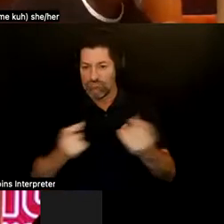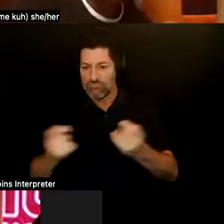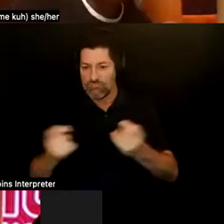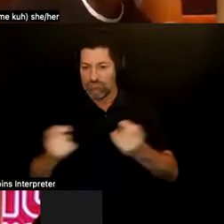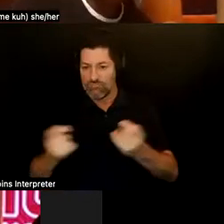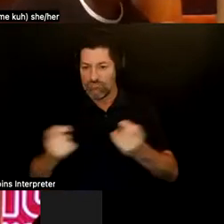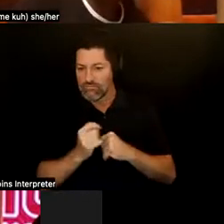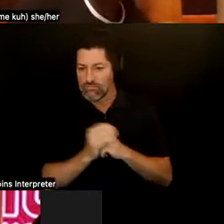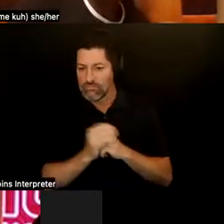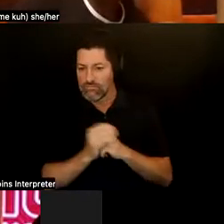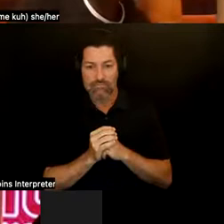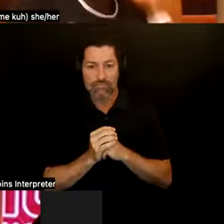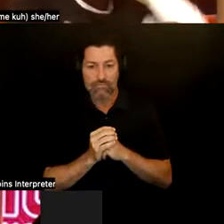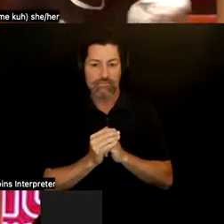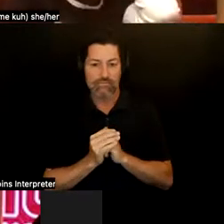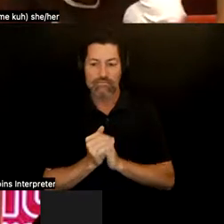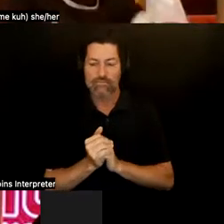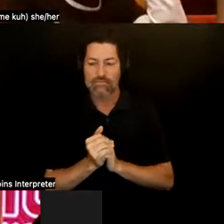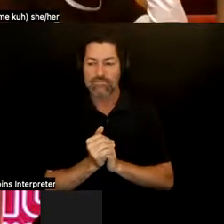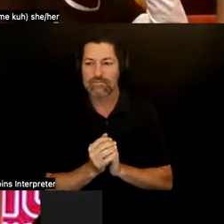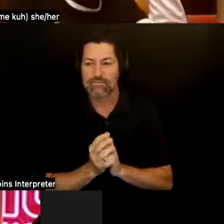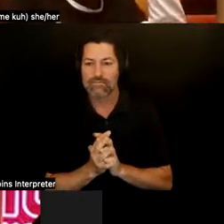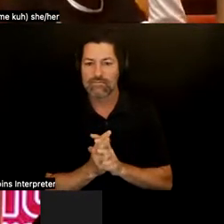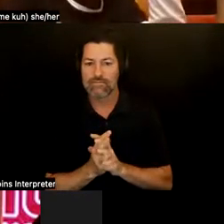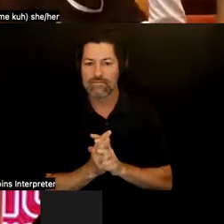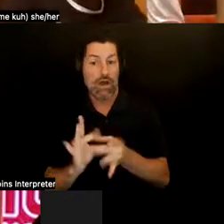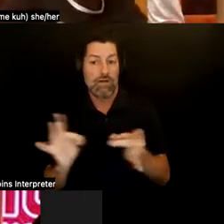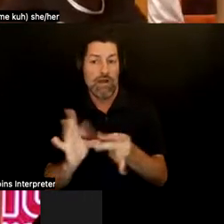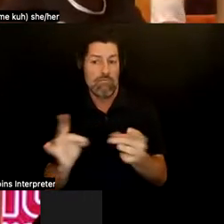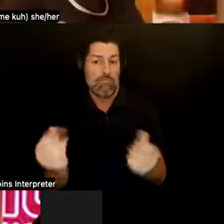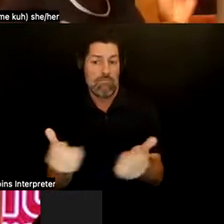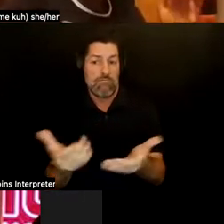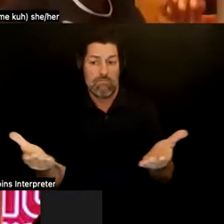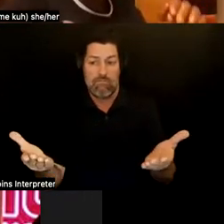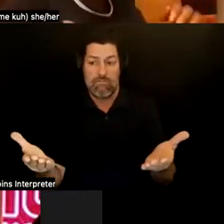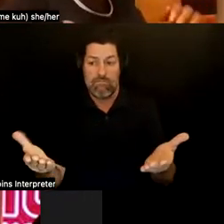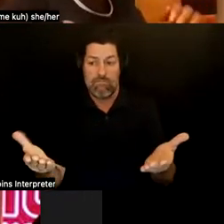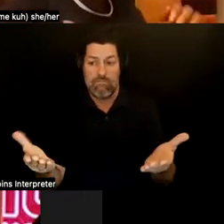they'd like to ask 4 comments. 20:16:03 Yeah, Mika, go ahead, would you say